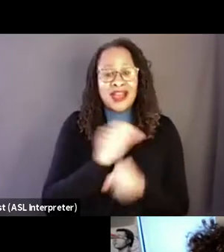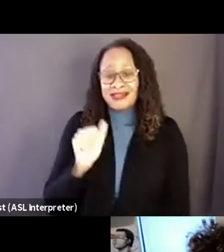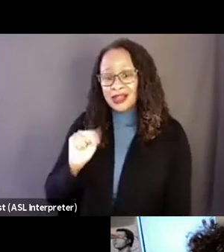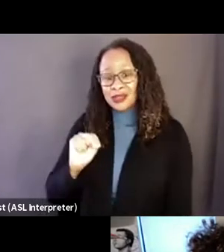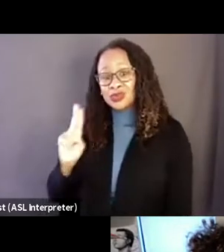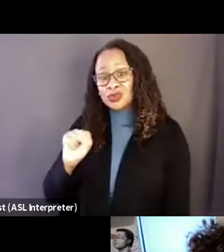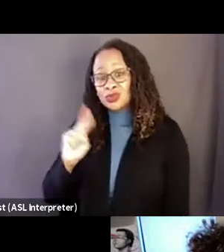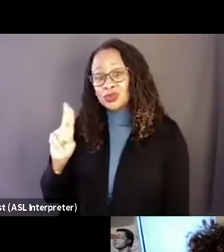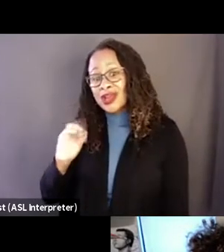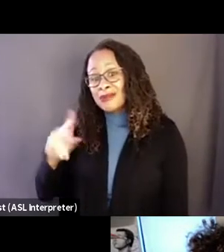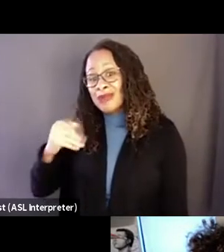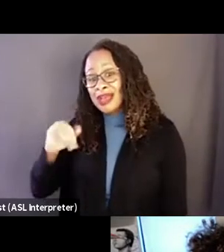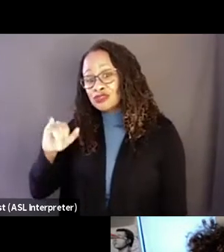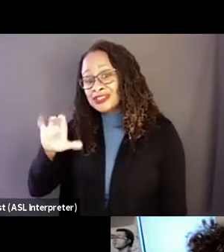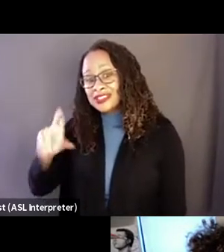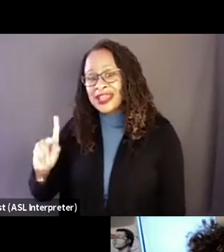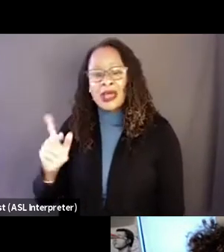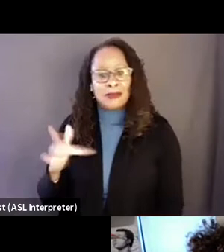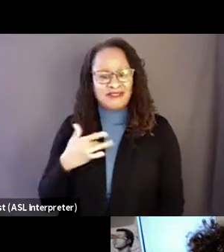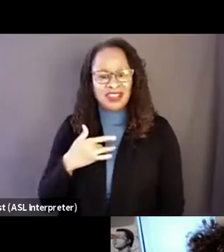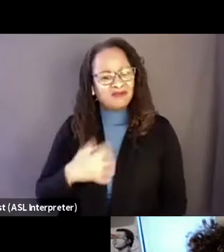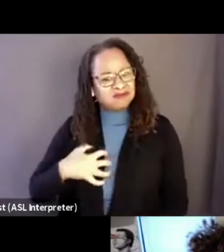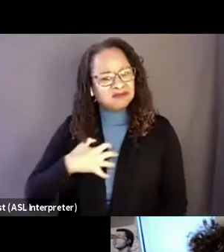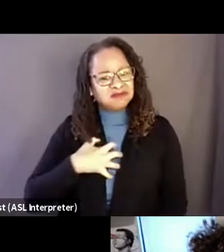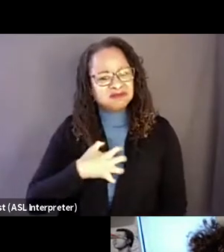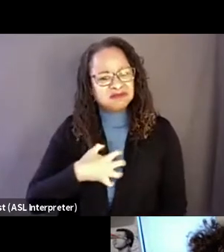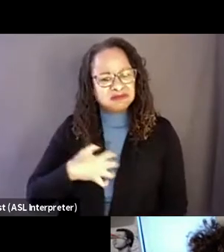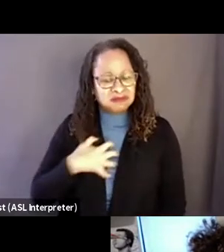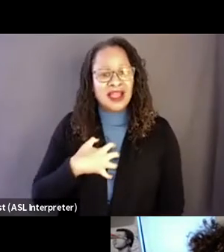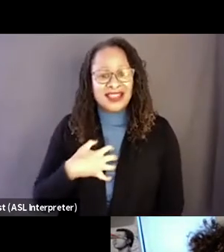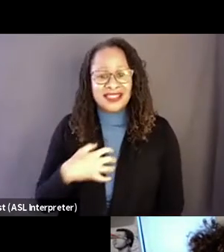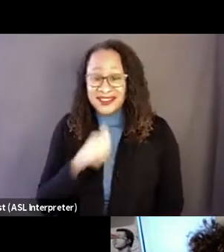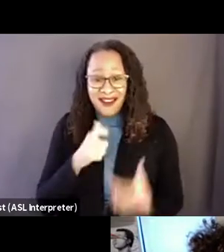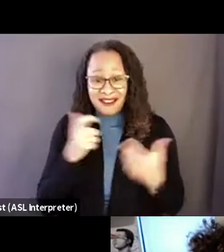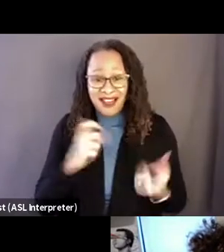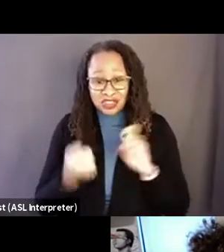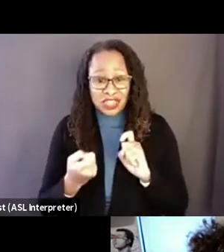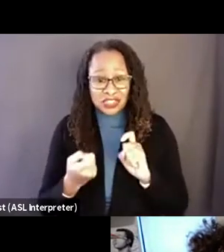But also feeling a real sense of outrage at the fact that so little has changed. So all of that, I know that's a mouthful,